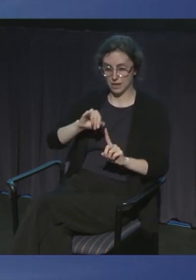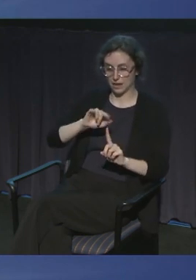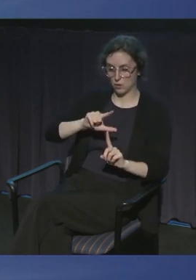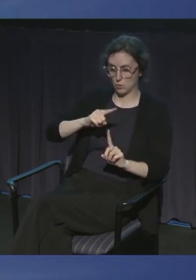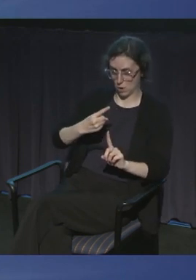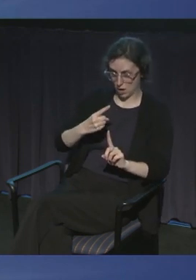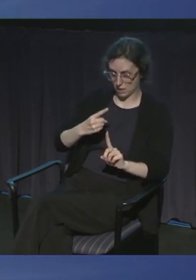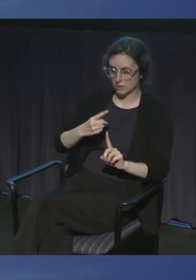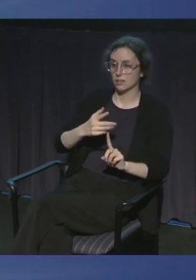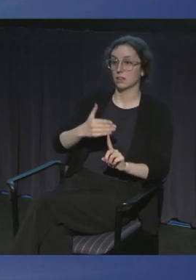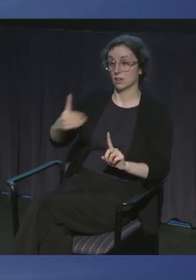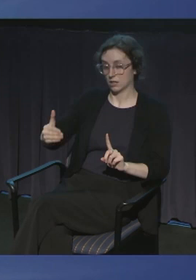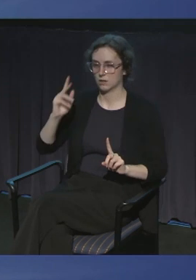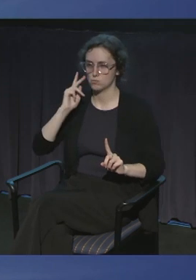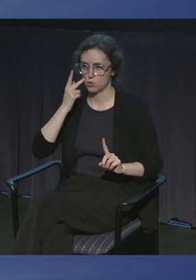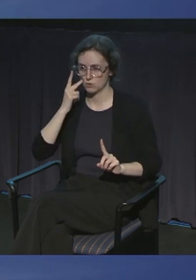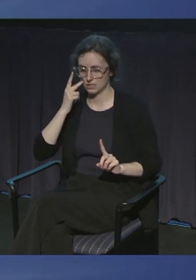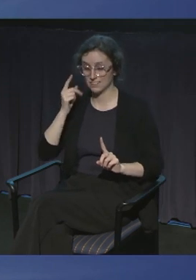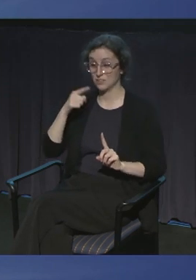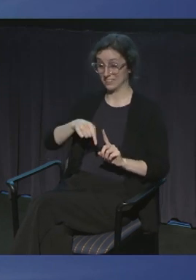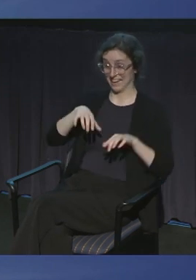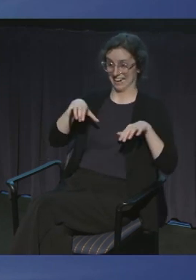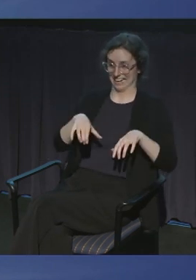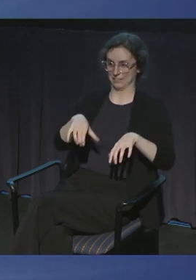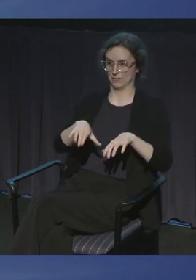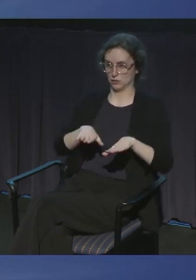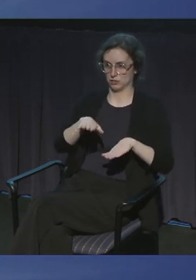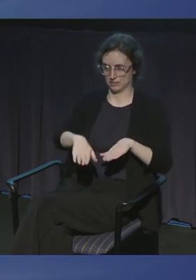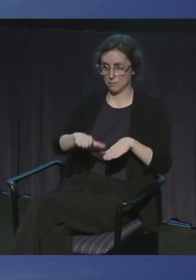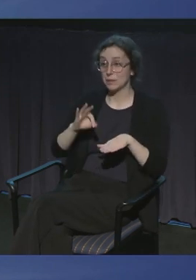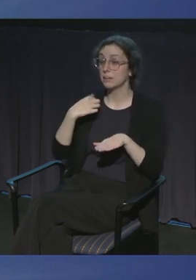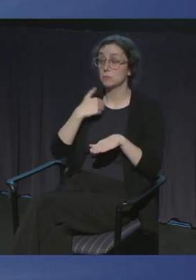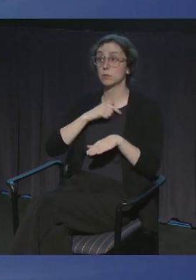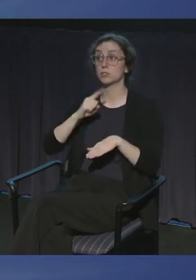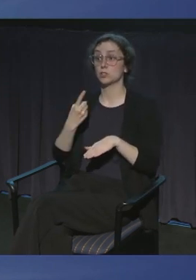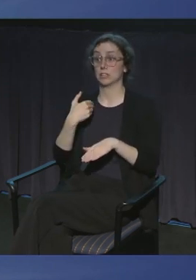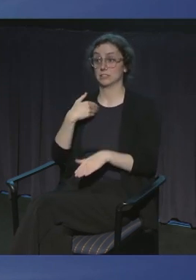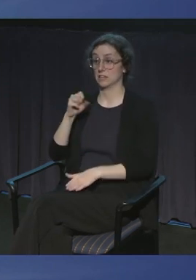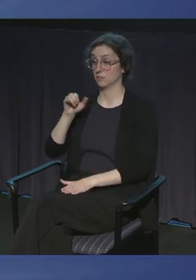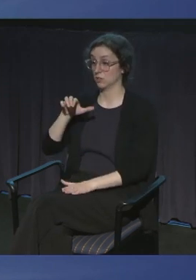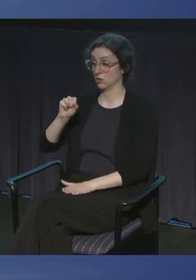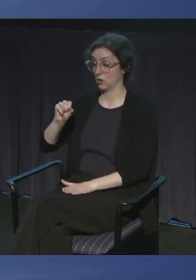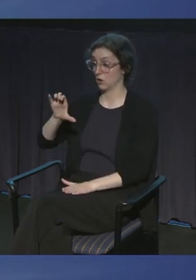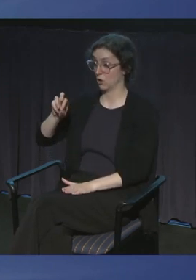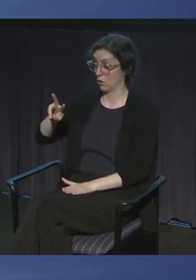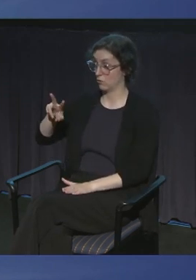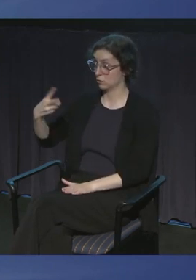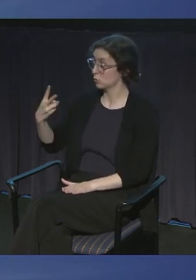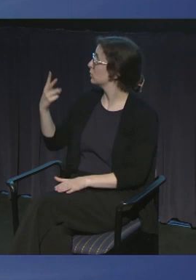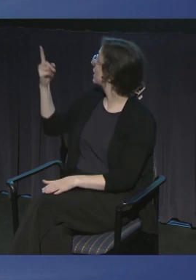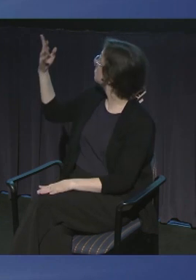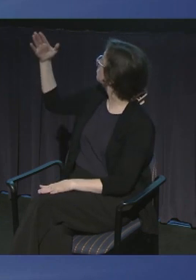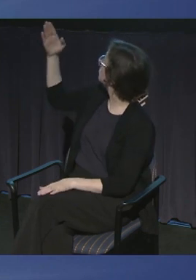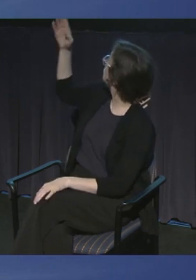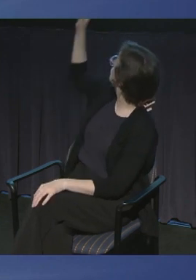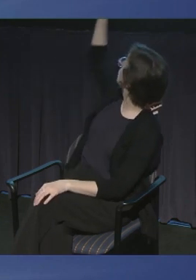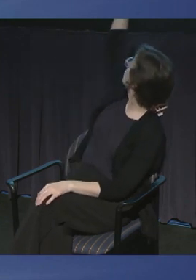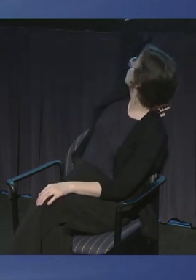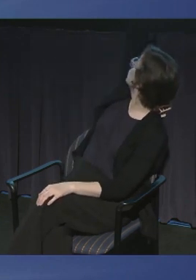IS IL-1, -- WE HAVE SARS-COV2 RIGHT HERE IN THE BLUE OUTLINE